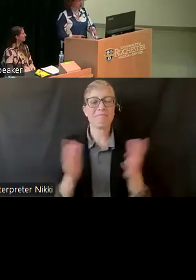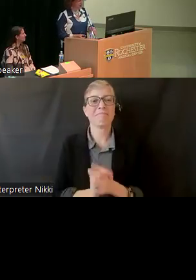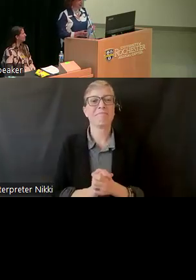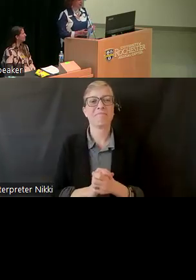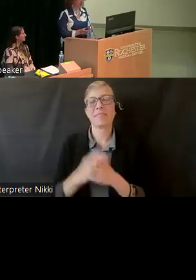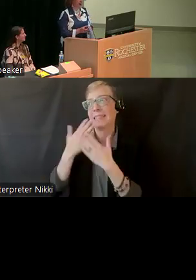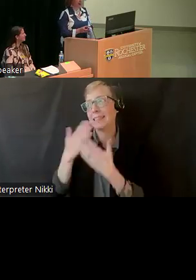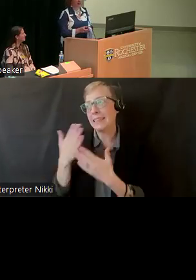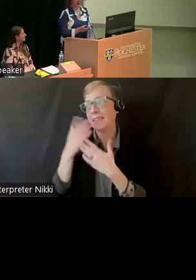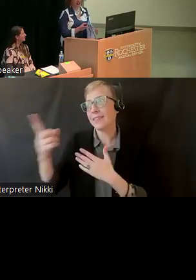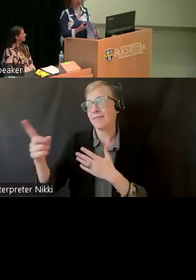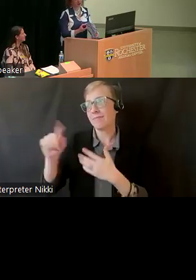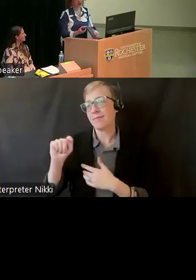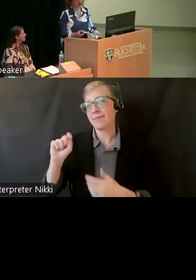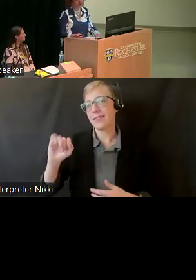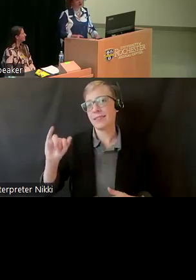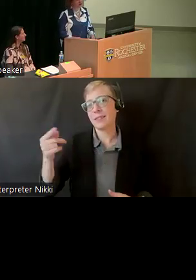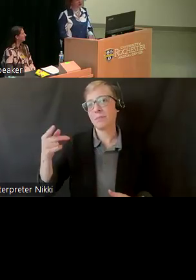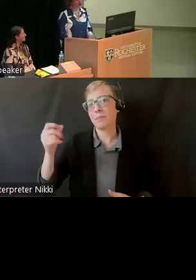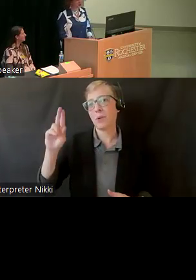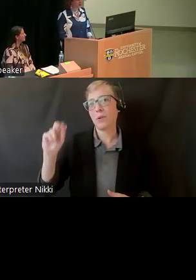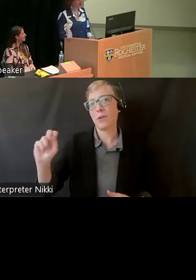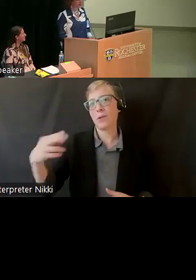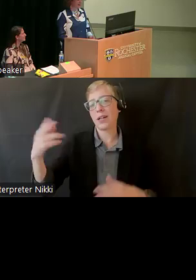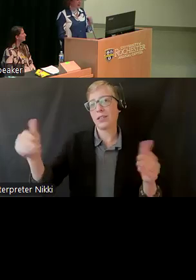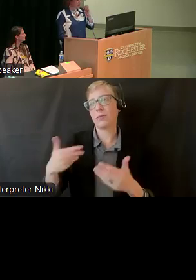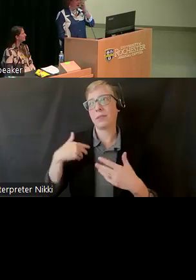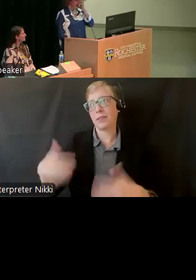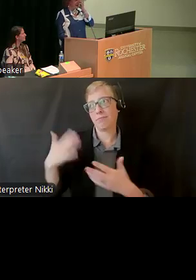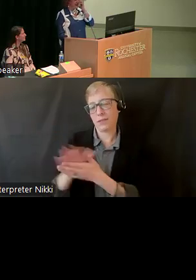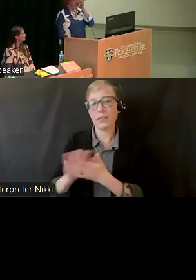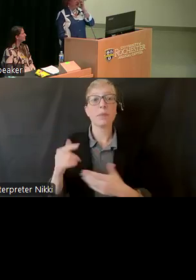so nicely but I have been the staff wellness officer for the department of psychiatry since